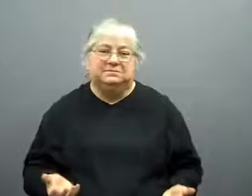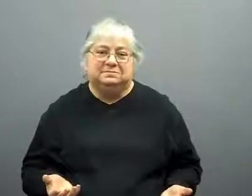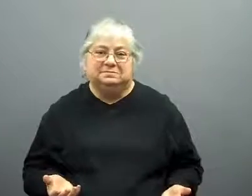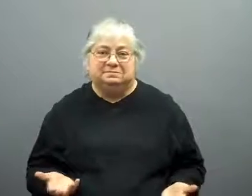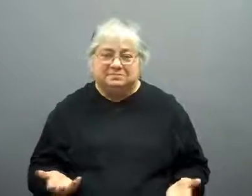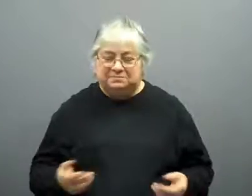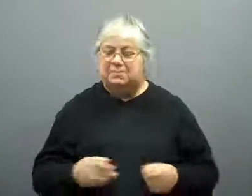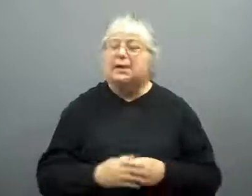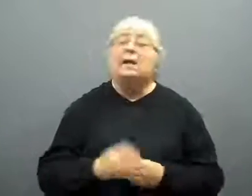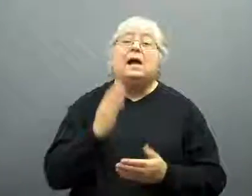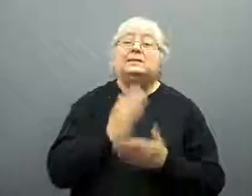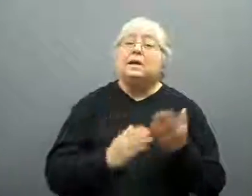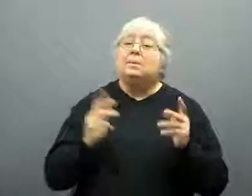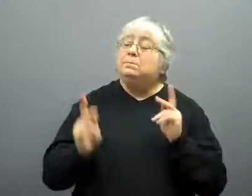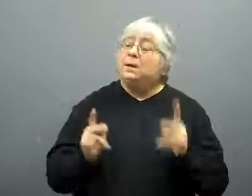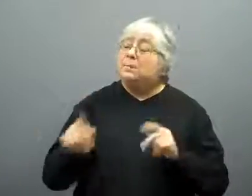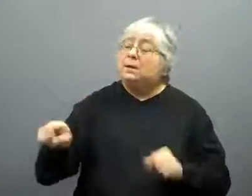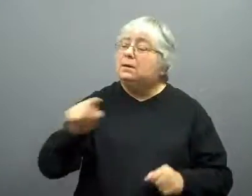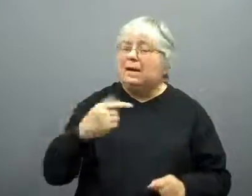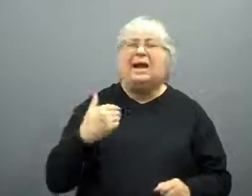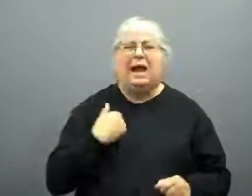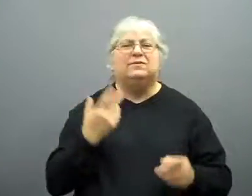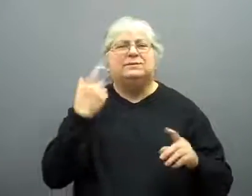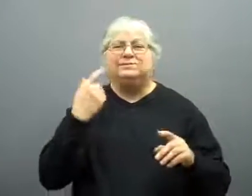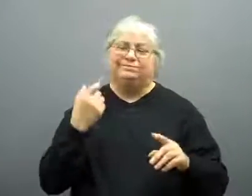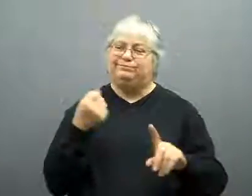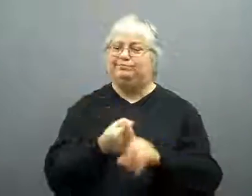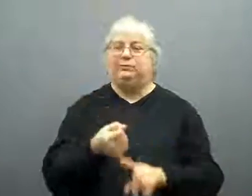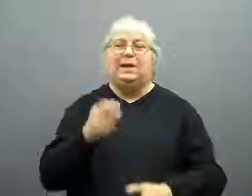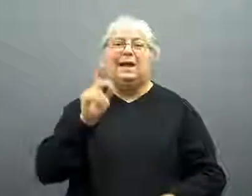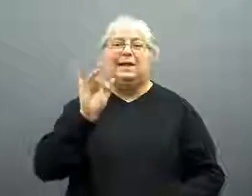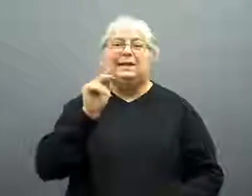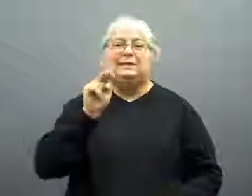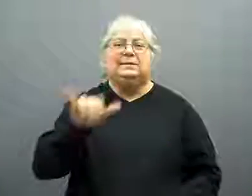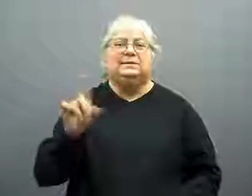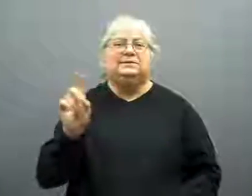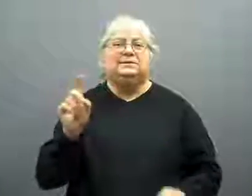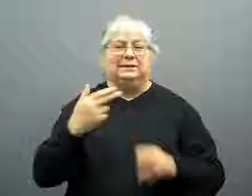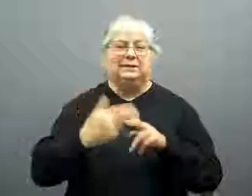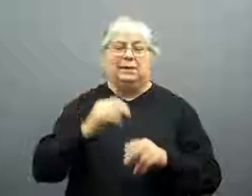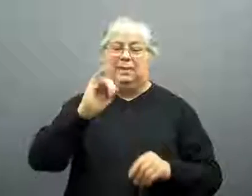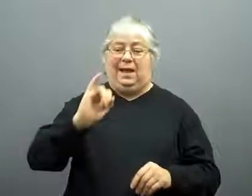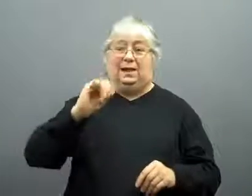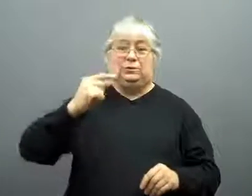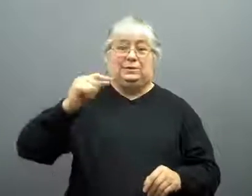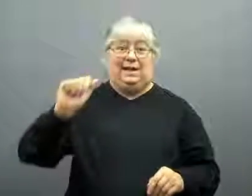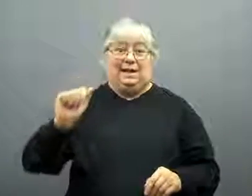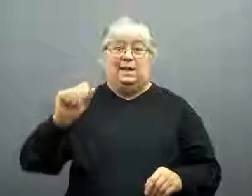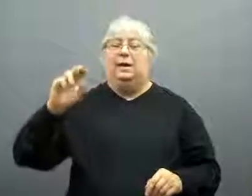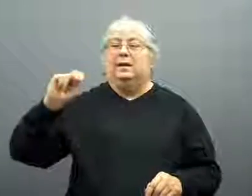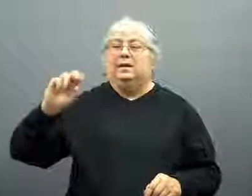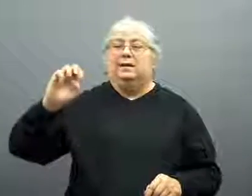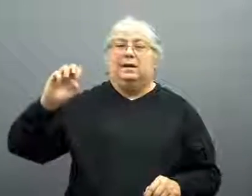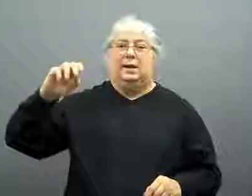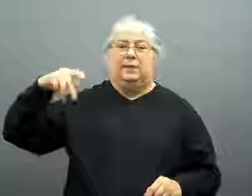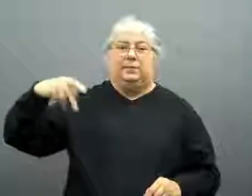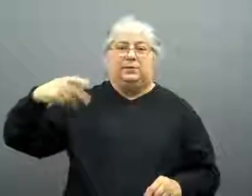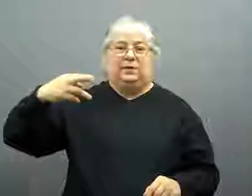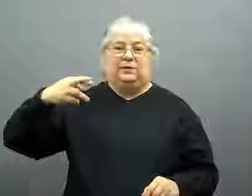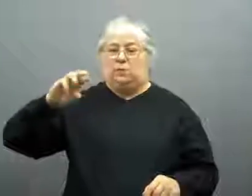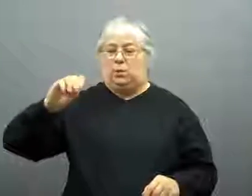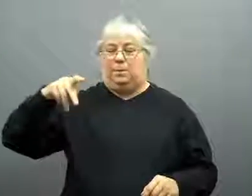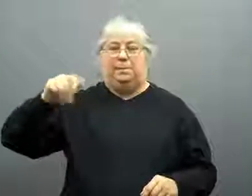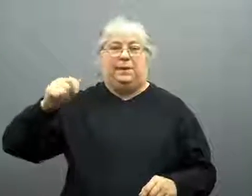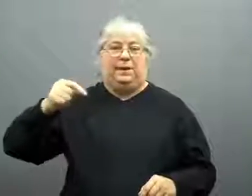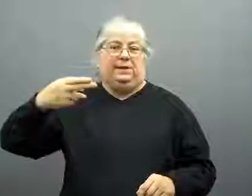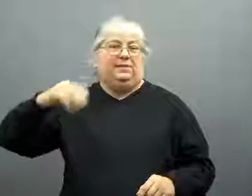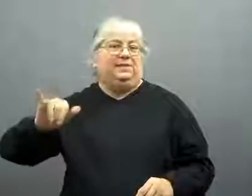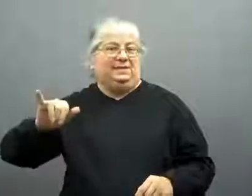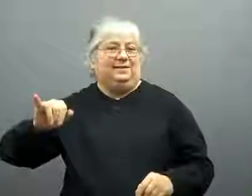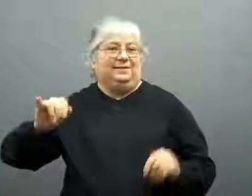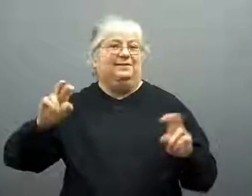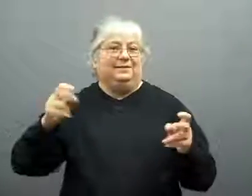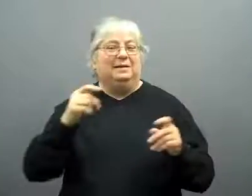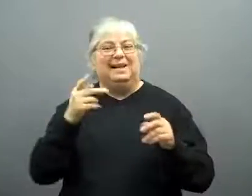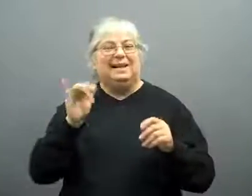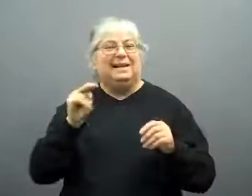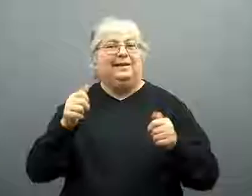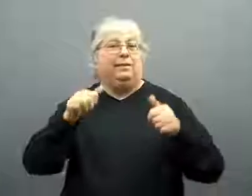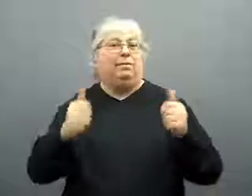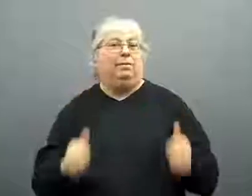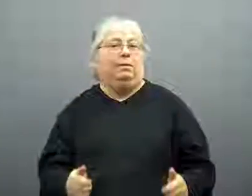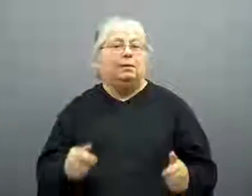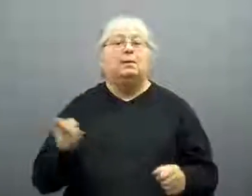Some people have a kidney disease, IgA Nephropathy.